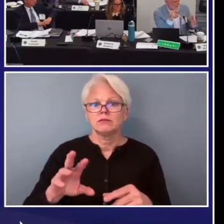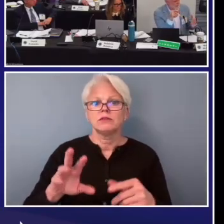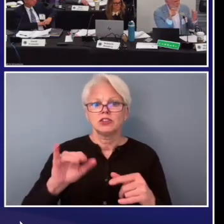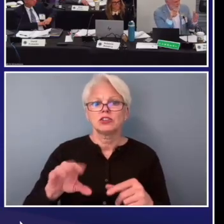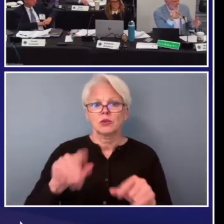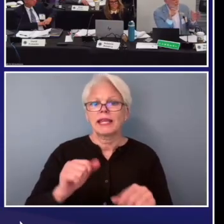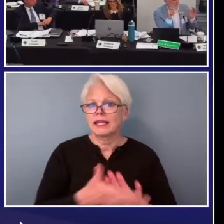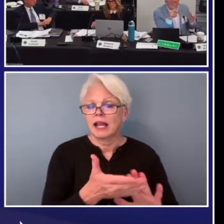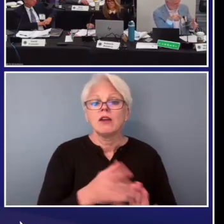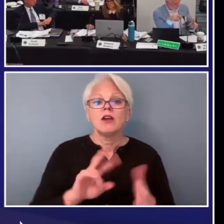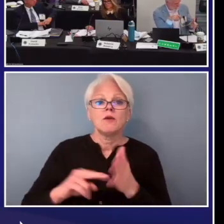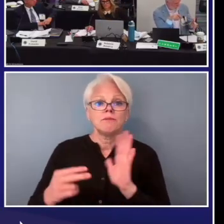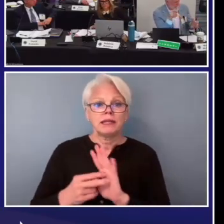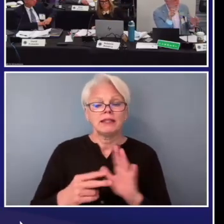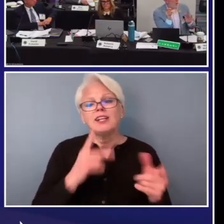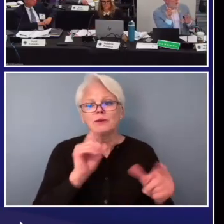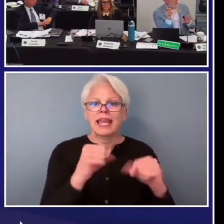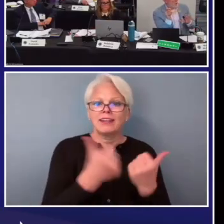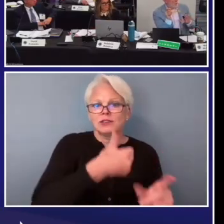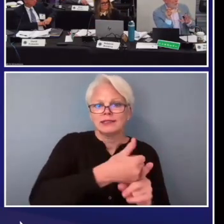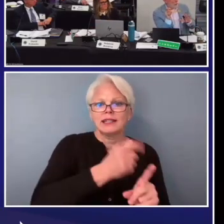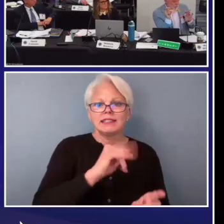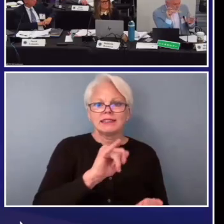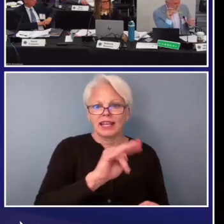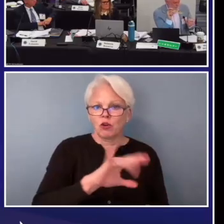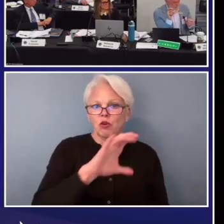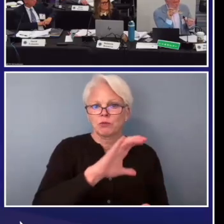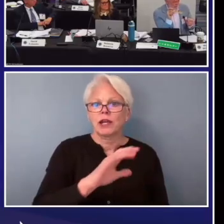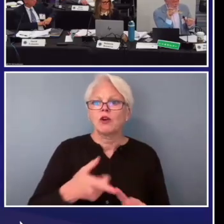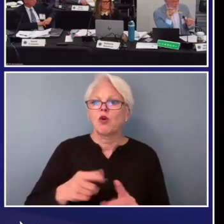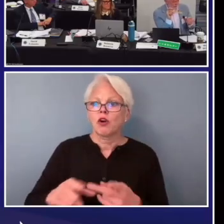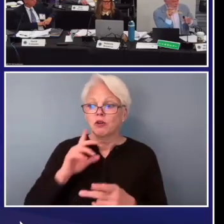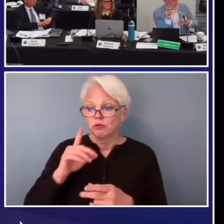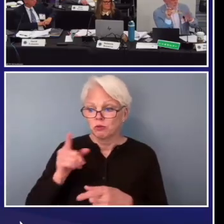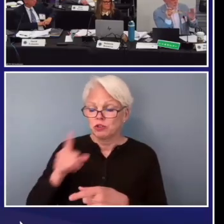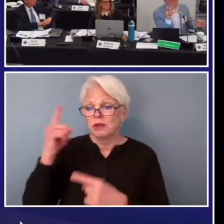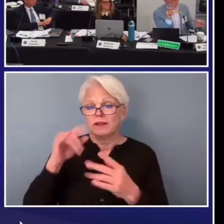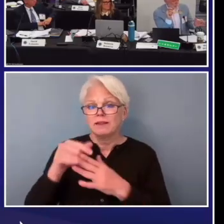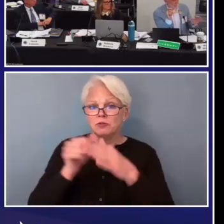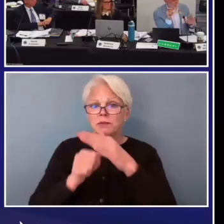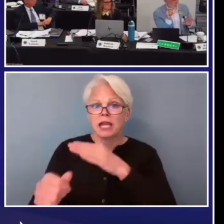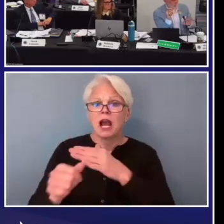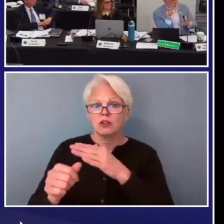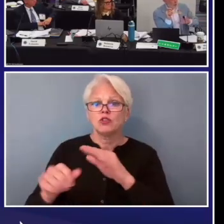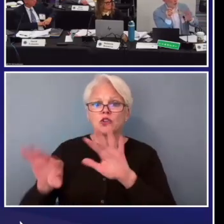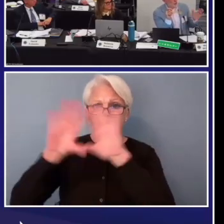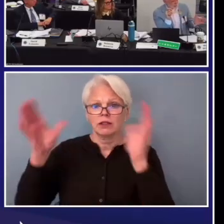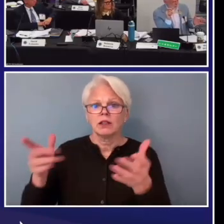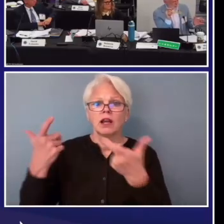itself is incorporated? Or would you consider that to be under the umbrella of a larger incorporation